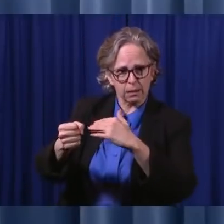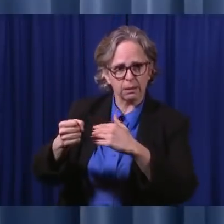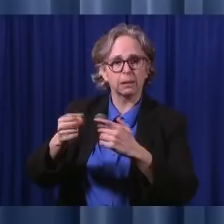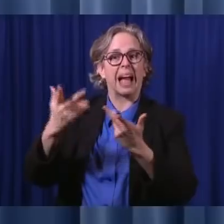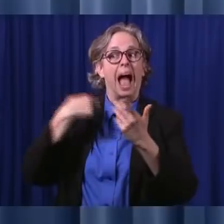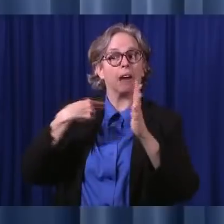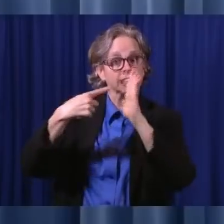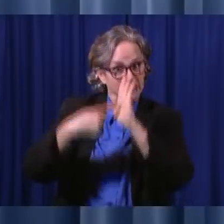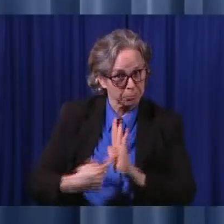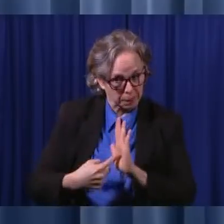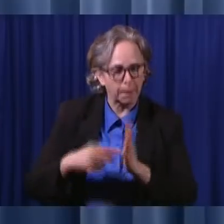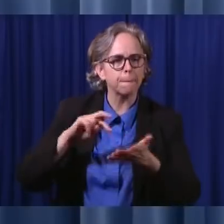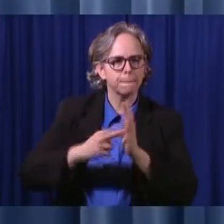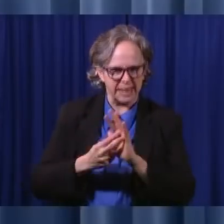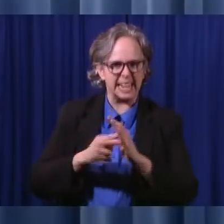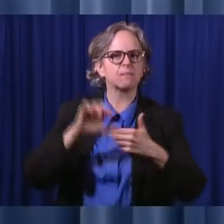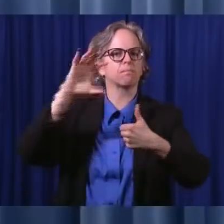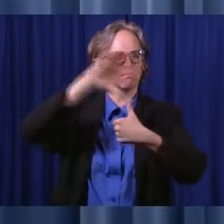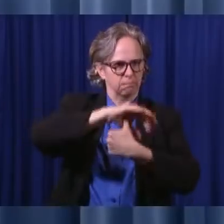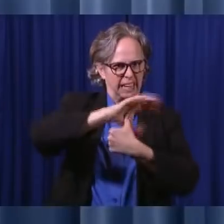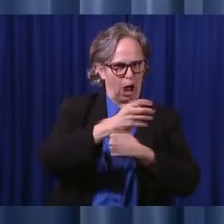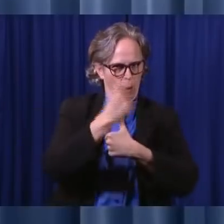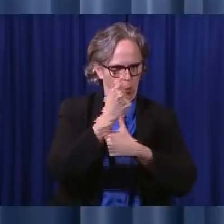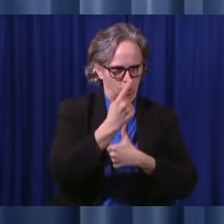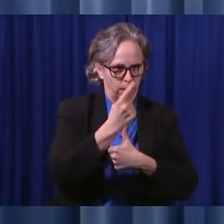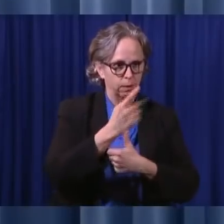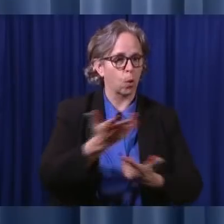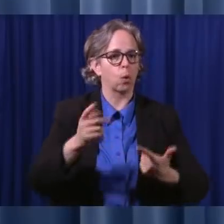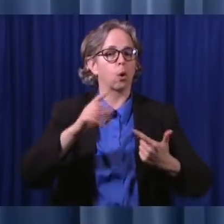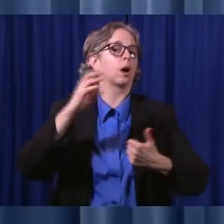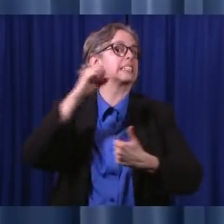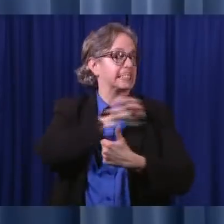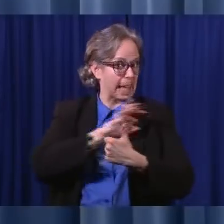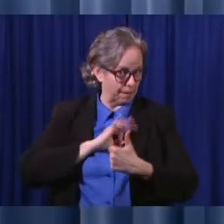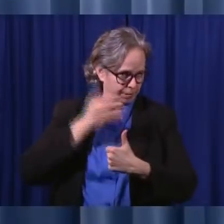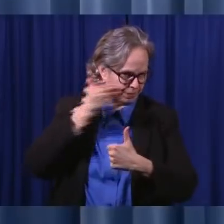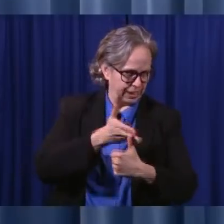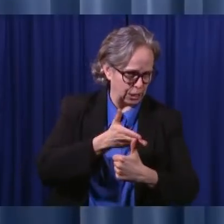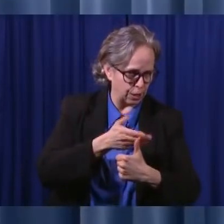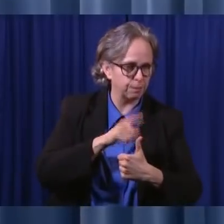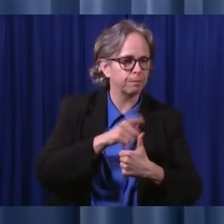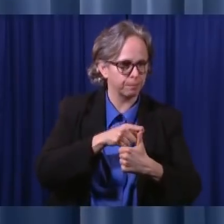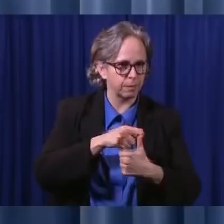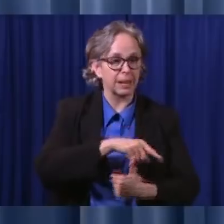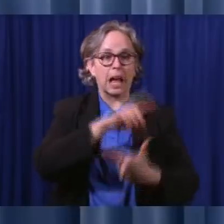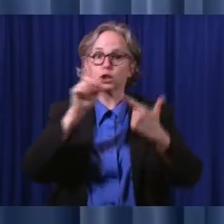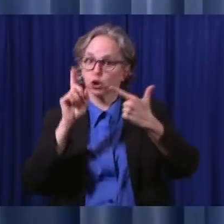HOSPITALIZED PAY SHOULDN'TS WITH THE SYMPTOMS AND HEALTH CARE WORKERS AND SYMPTOMS. THIS